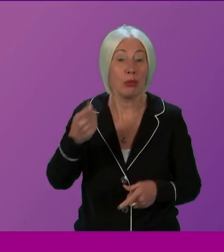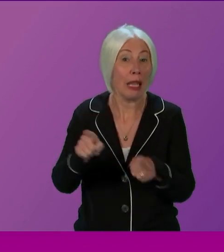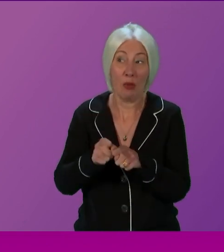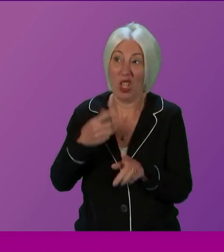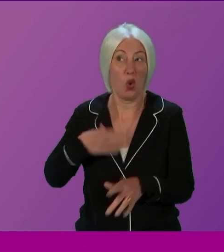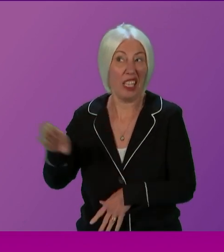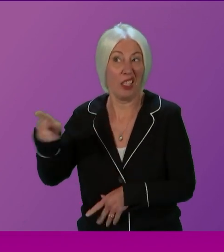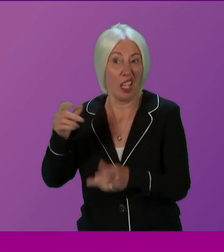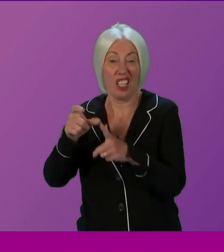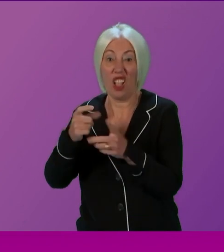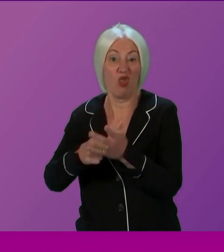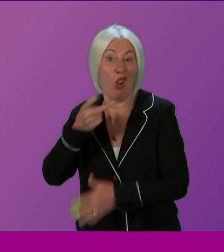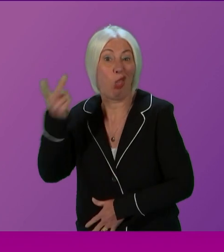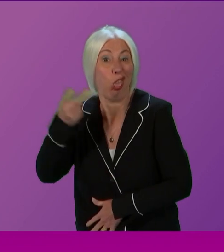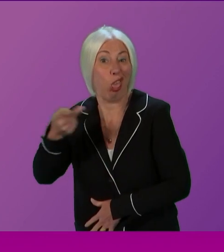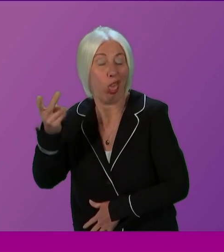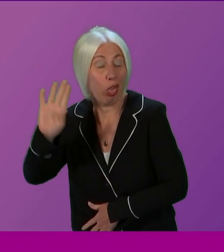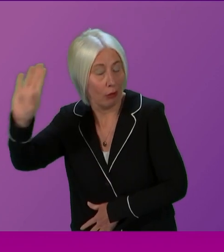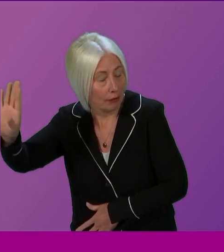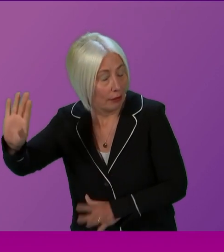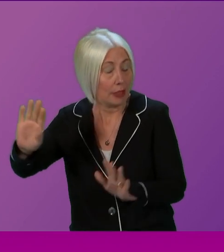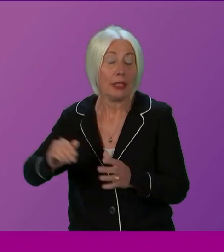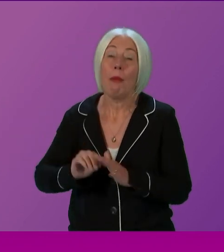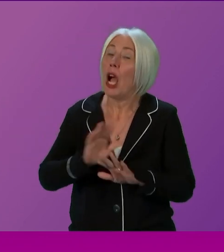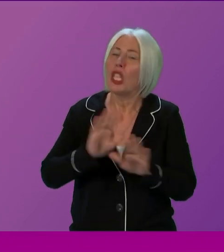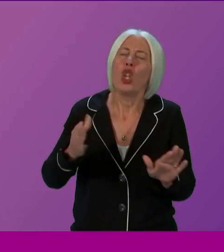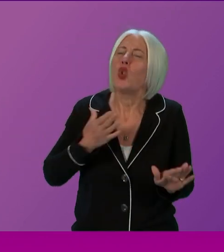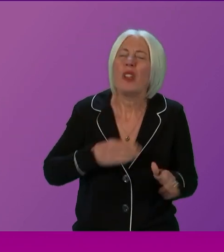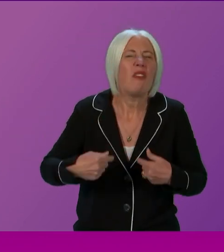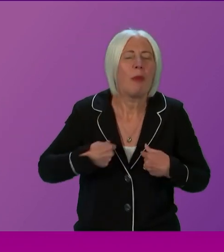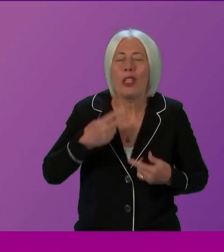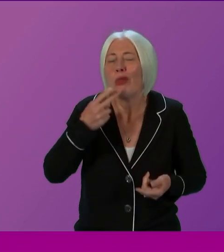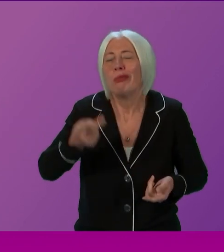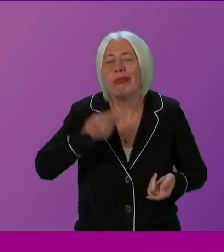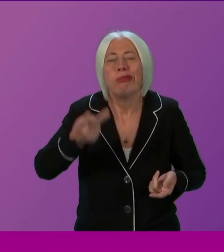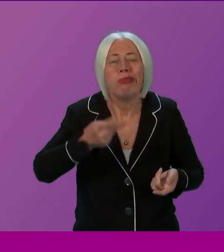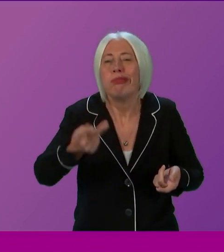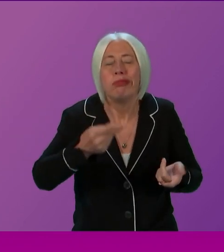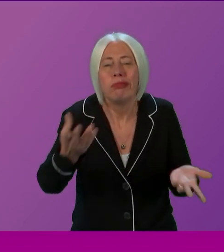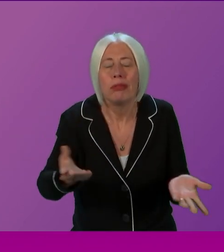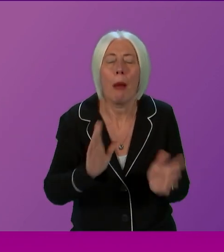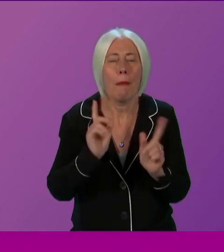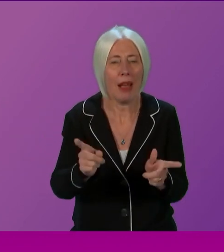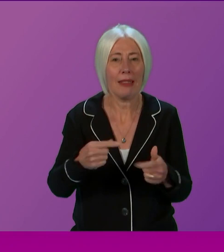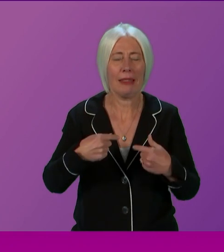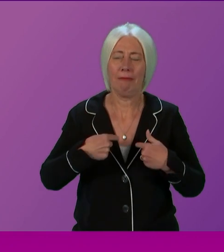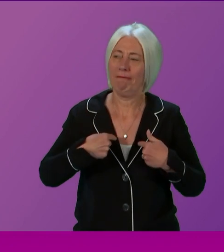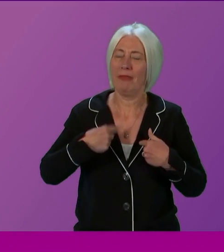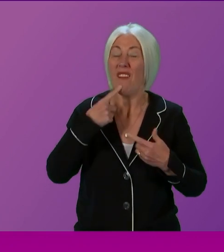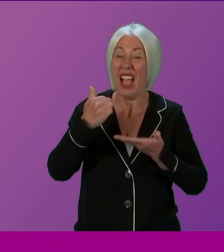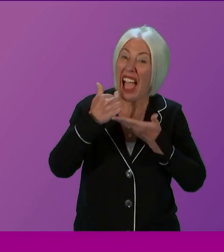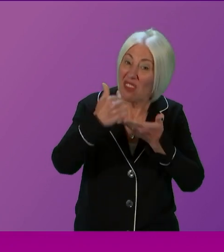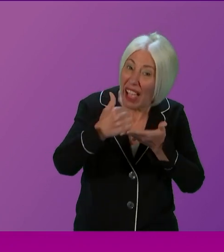Ross on anything, but that is another matter. However, if I were to offer advice, first,